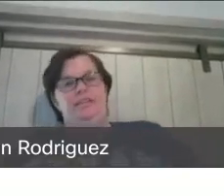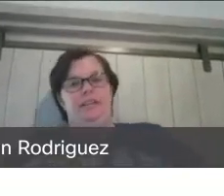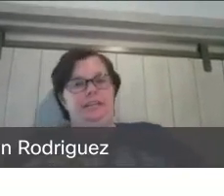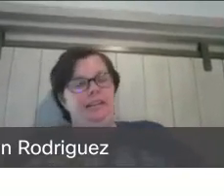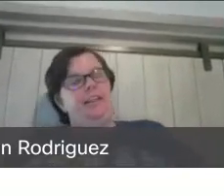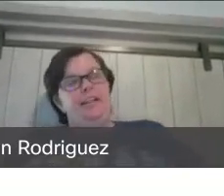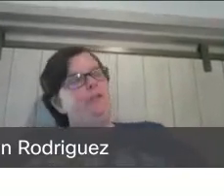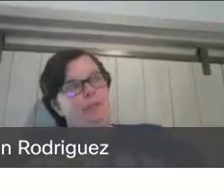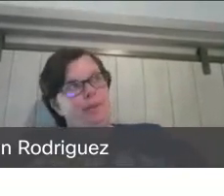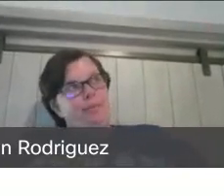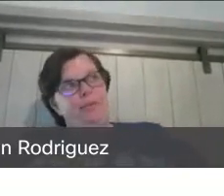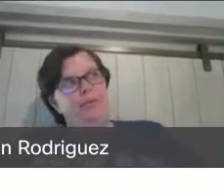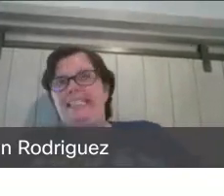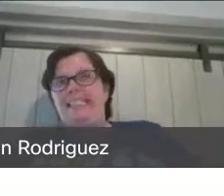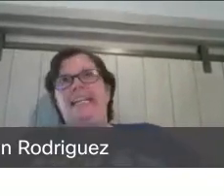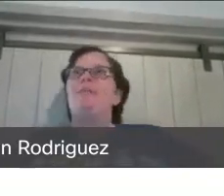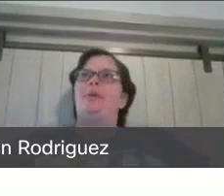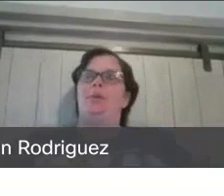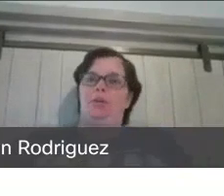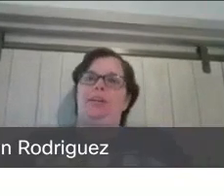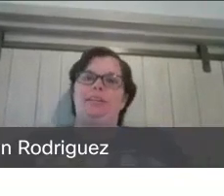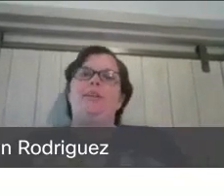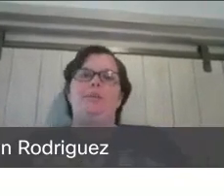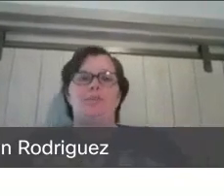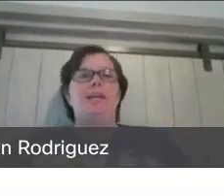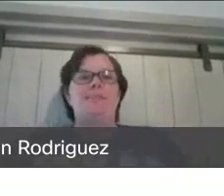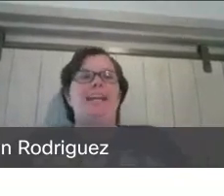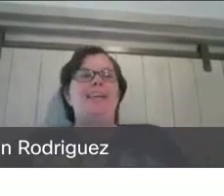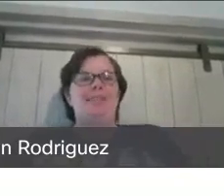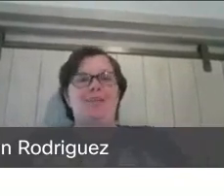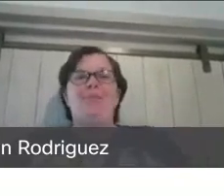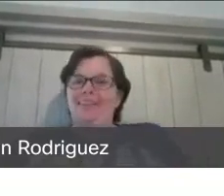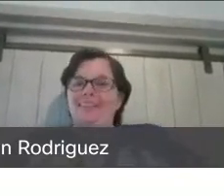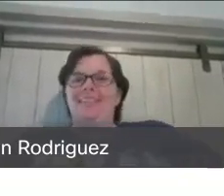Certainly. And then I do remember, you did say I was a bit wordy, so sometimes I can ramble.